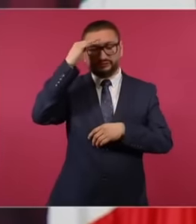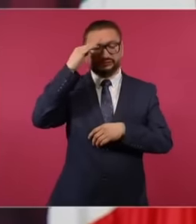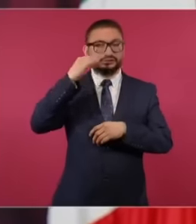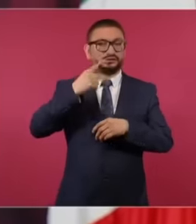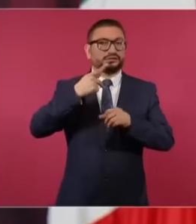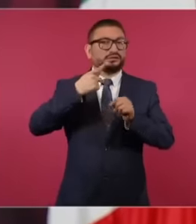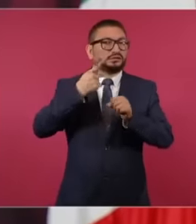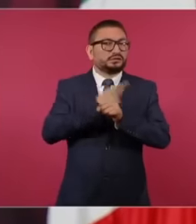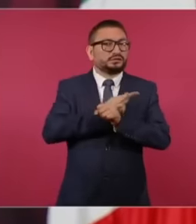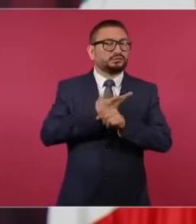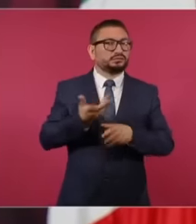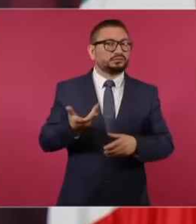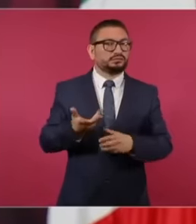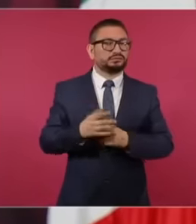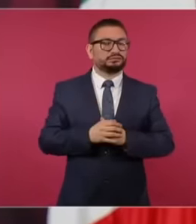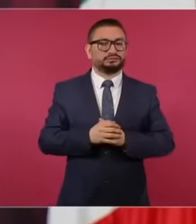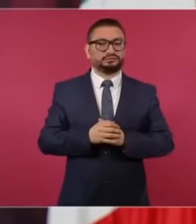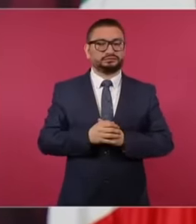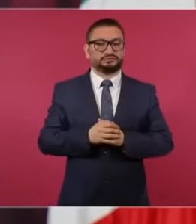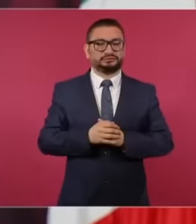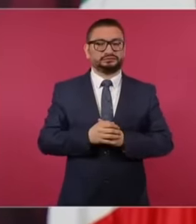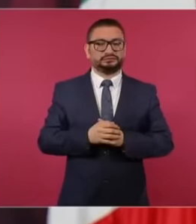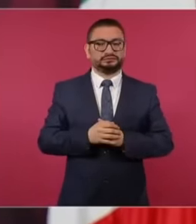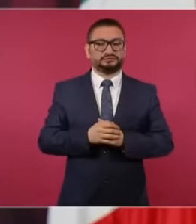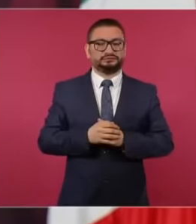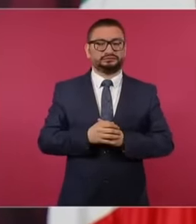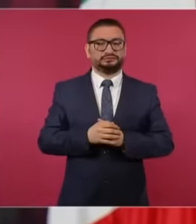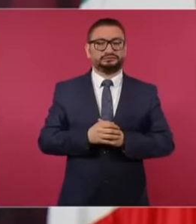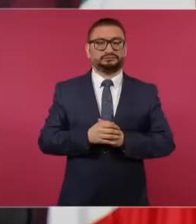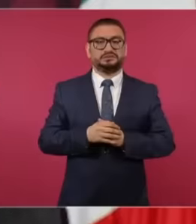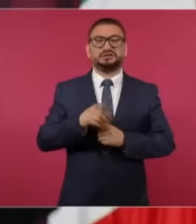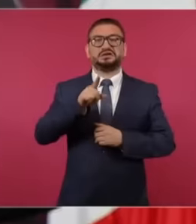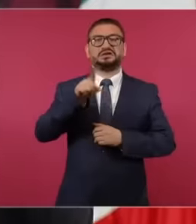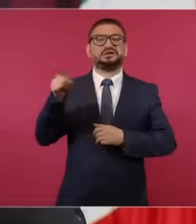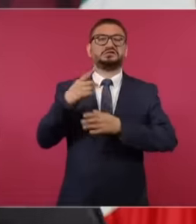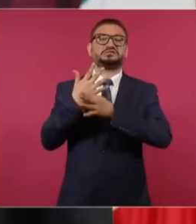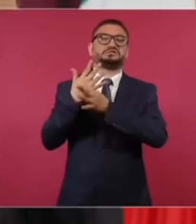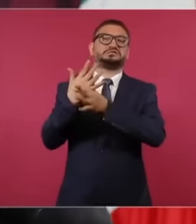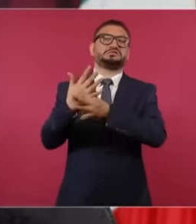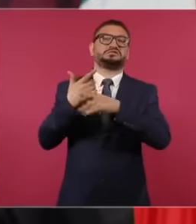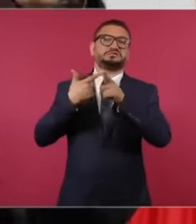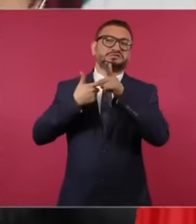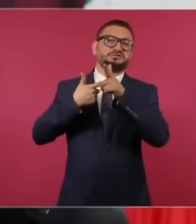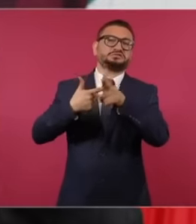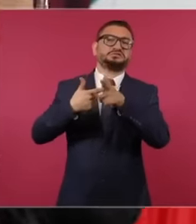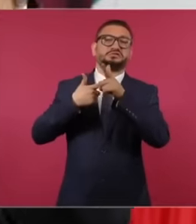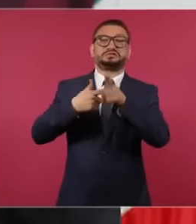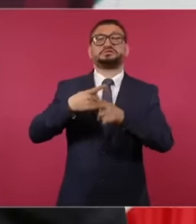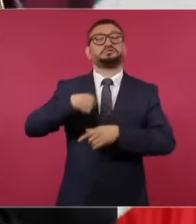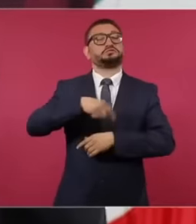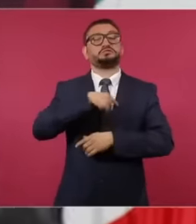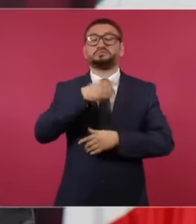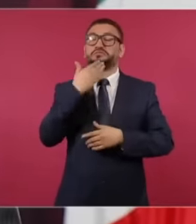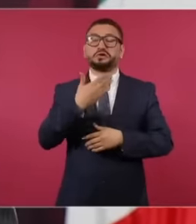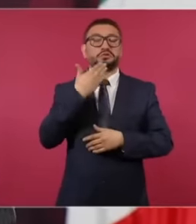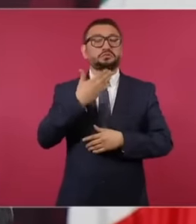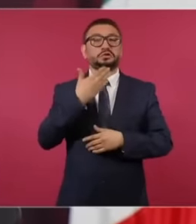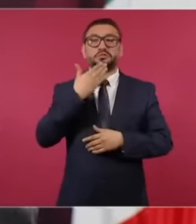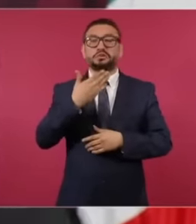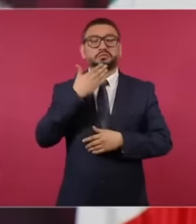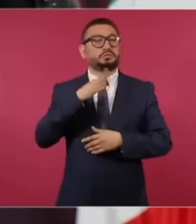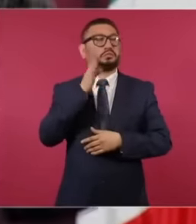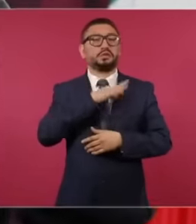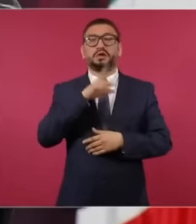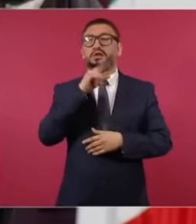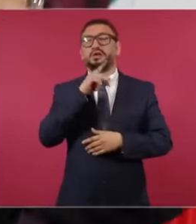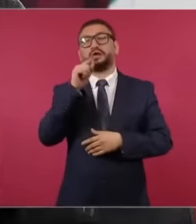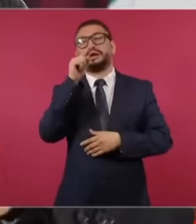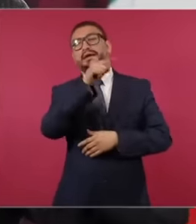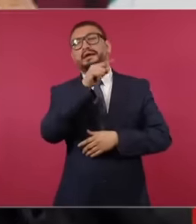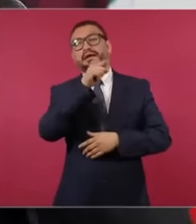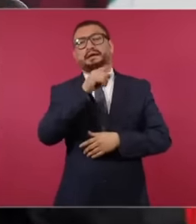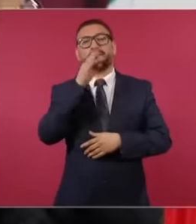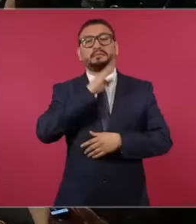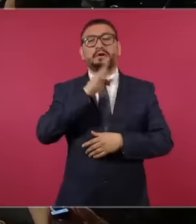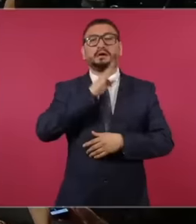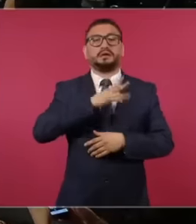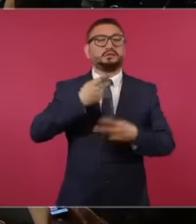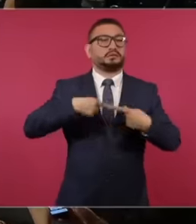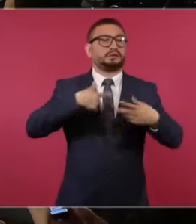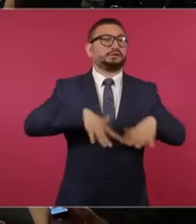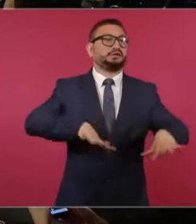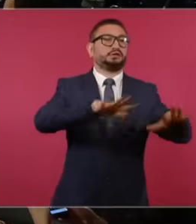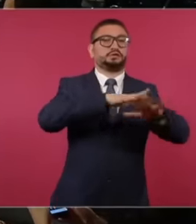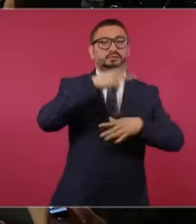followed, no, we are not bad, it is the people who are bad,